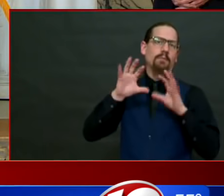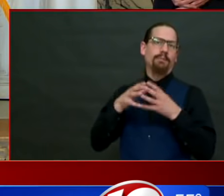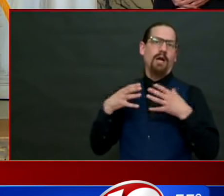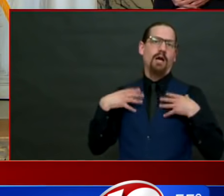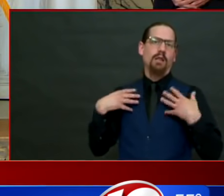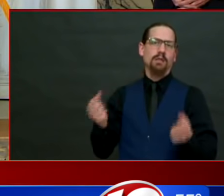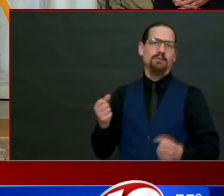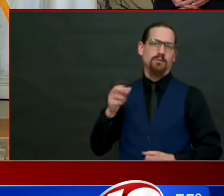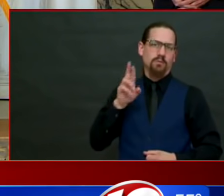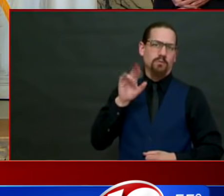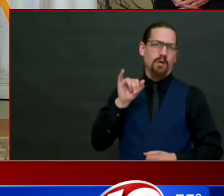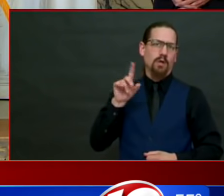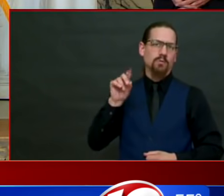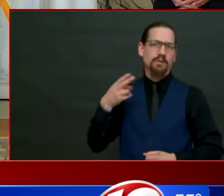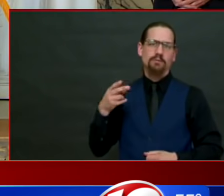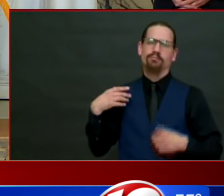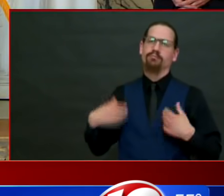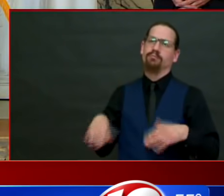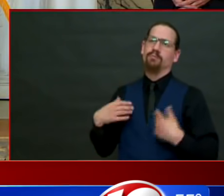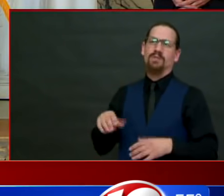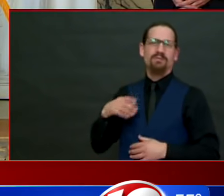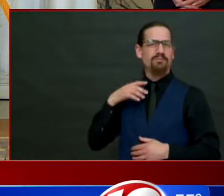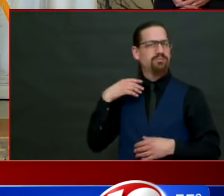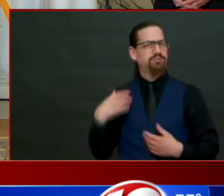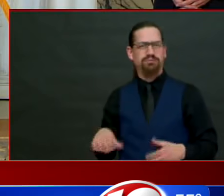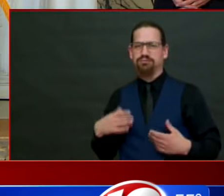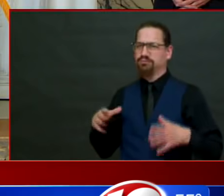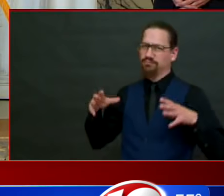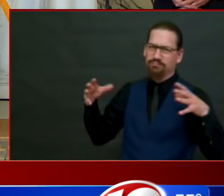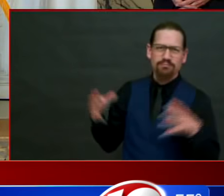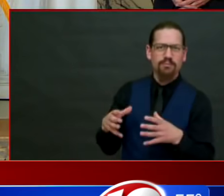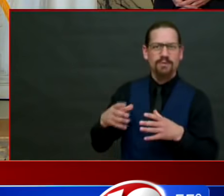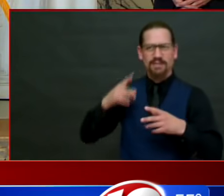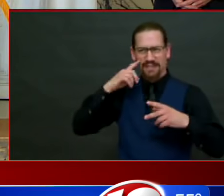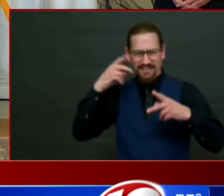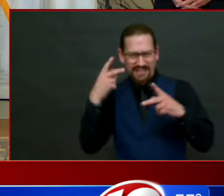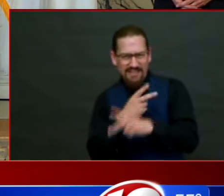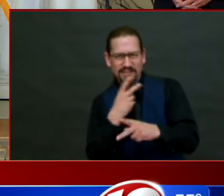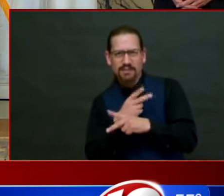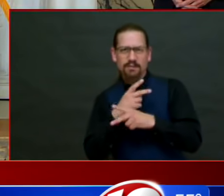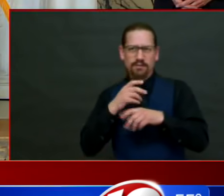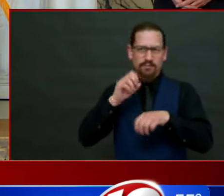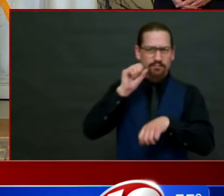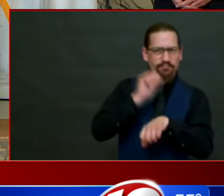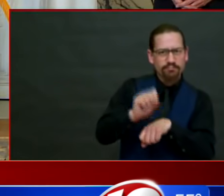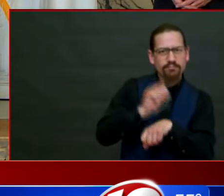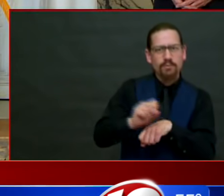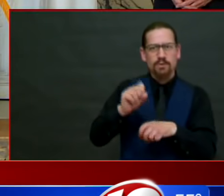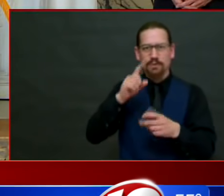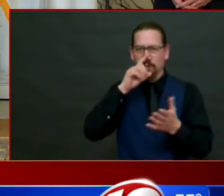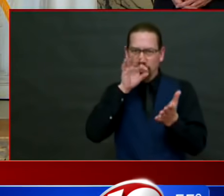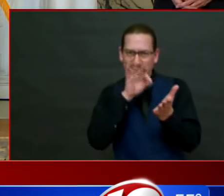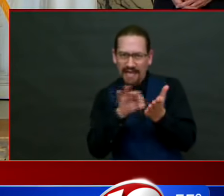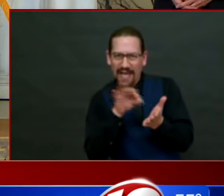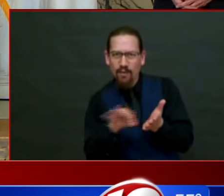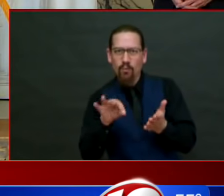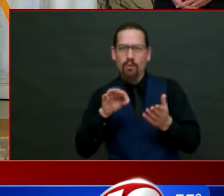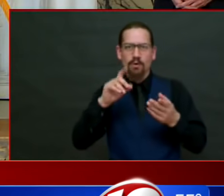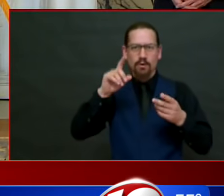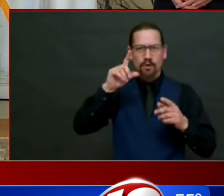I WANT TO MAKE A SPECIAL NOTE OF THANKS TO THE DEPARTMENT OF HEALTH. THIS TEAM STARTED WITH A FEW